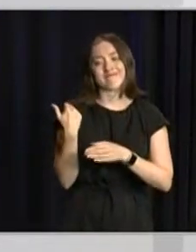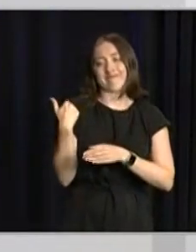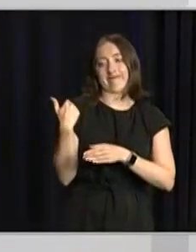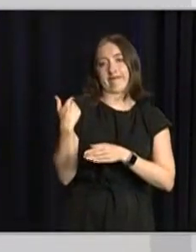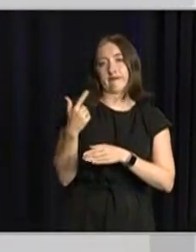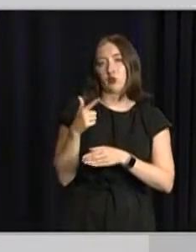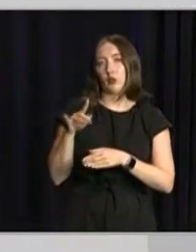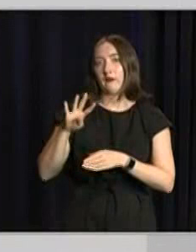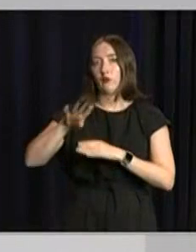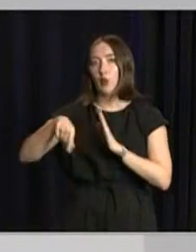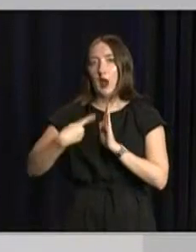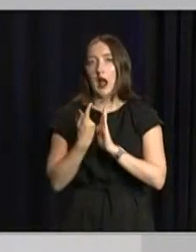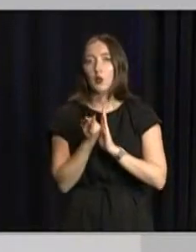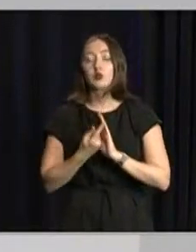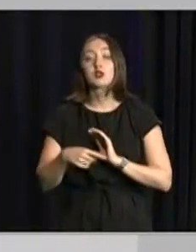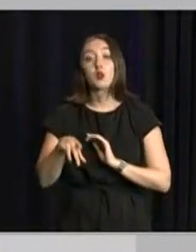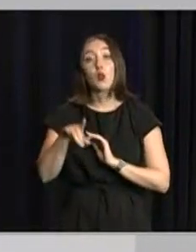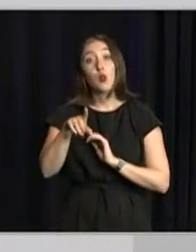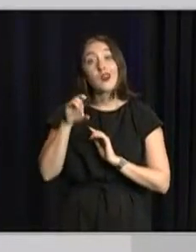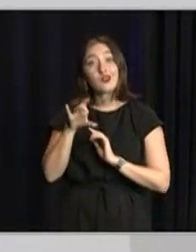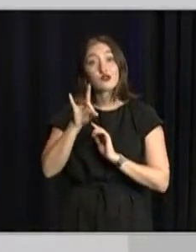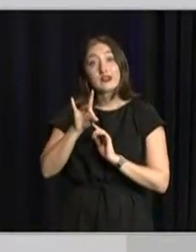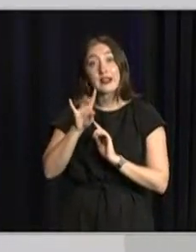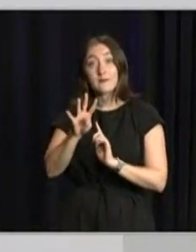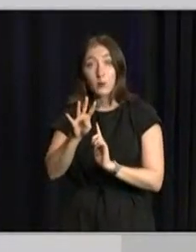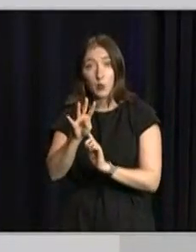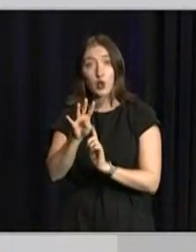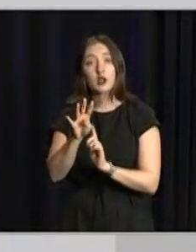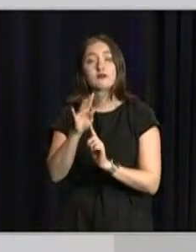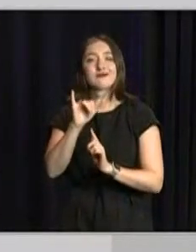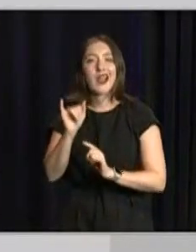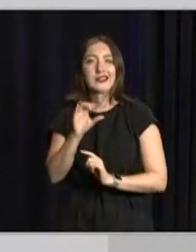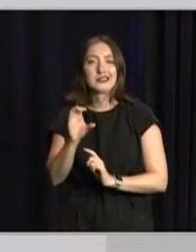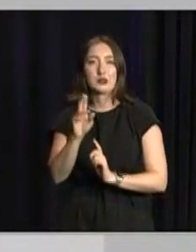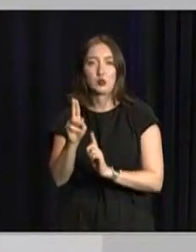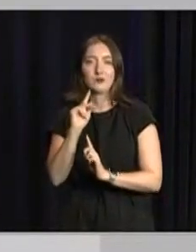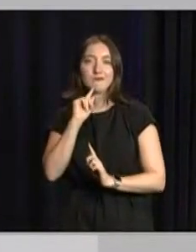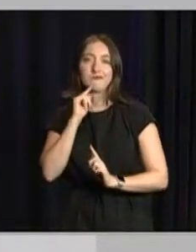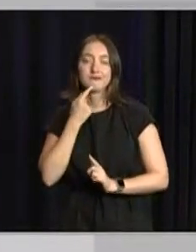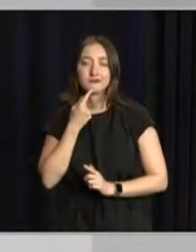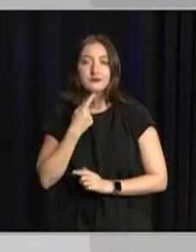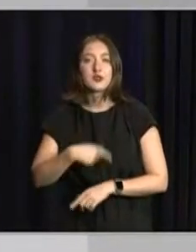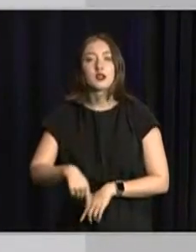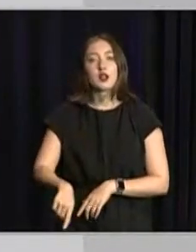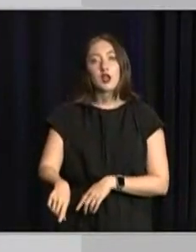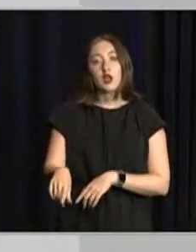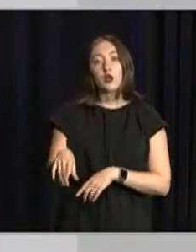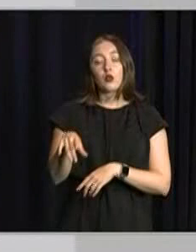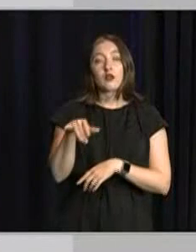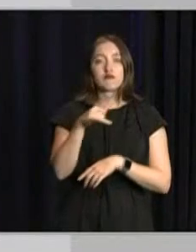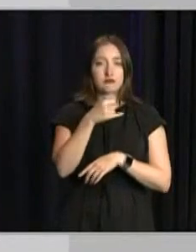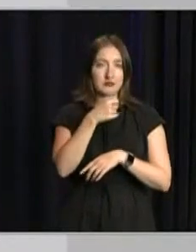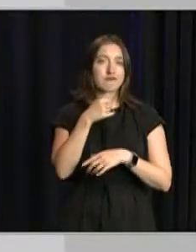184 patients in the ICU and 98 on ventilators with COVID-19. 82% of patients in area hospitals.